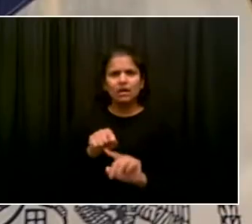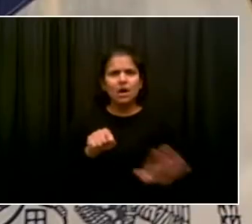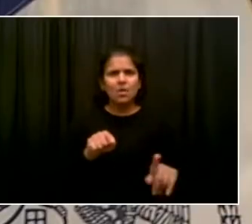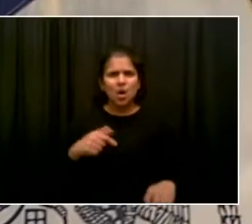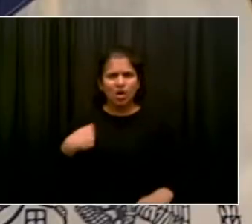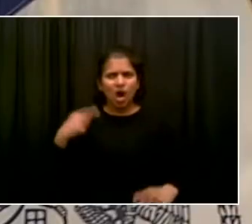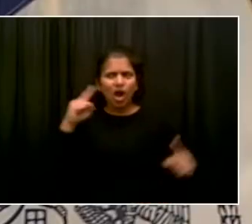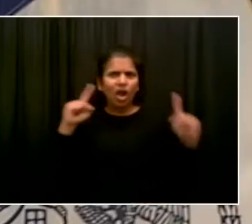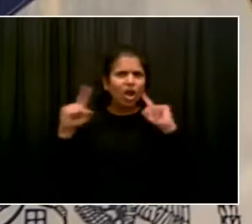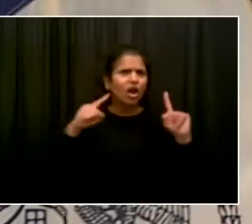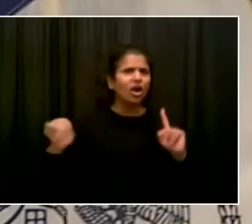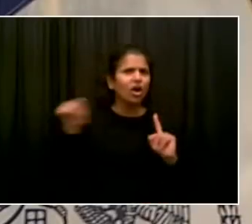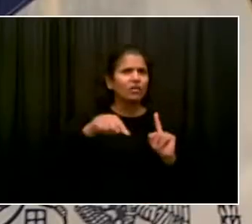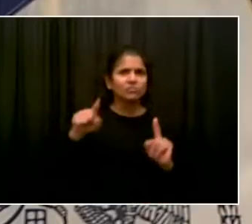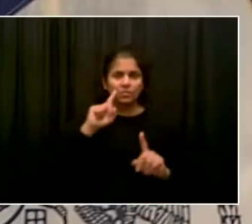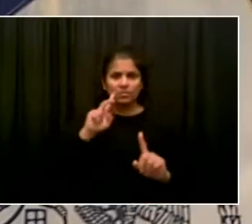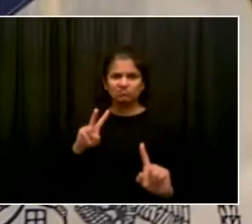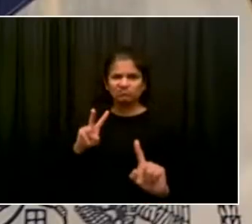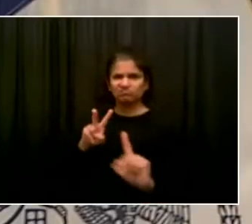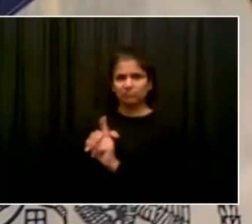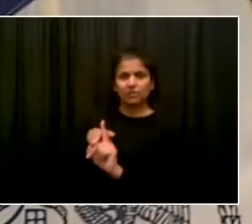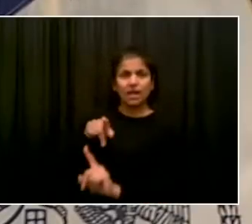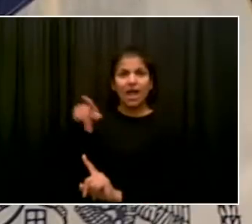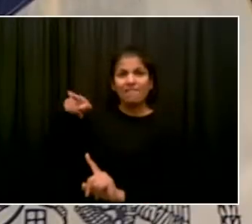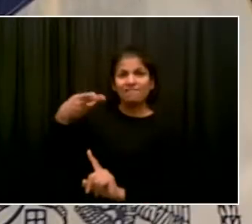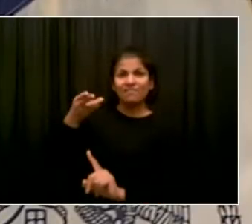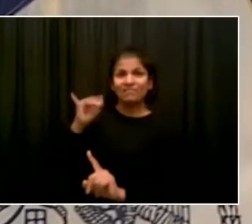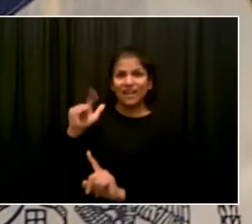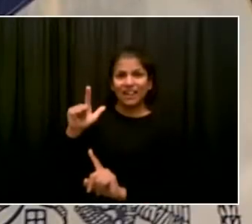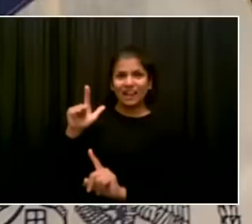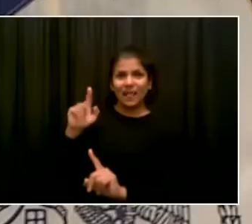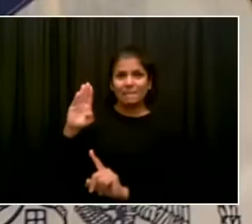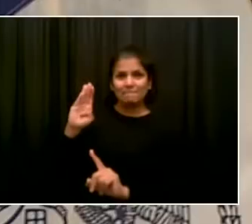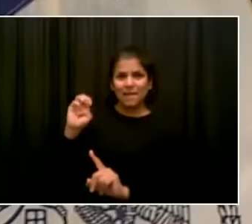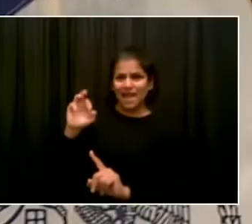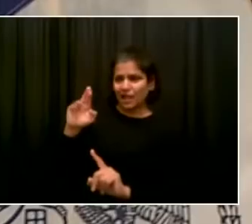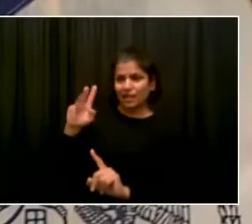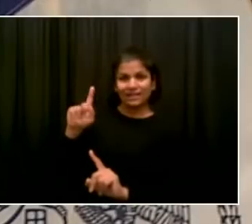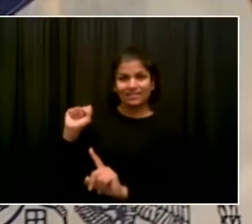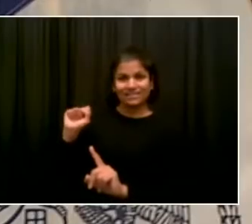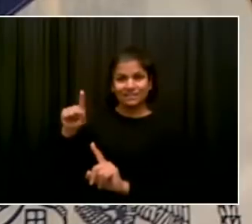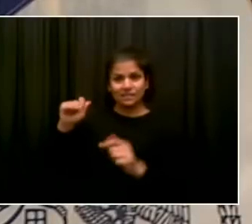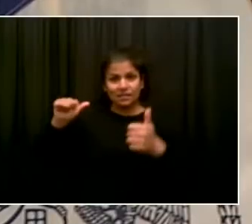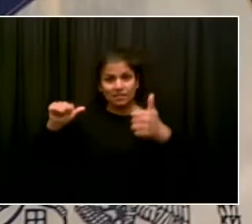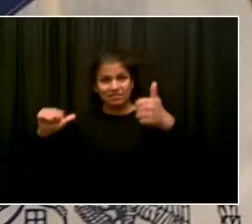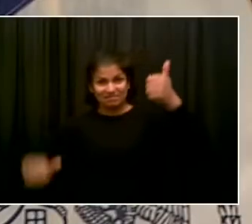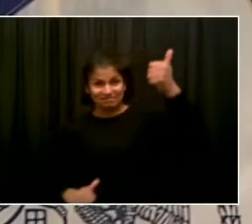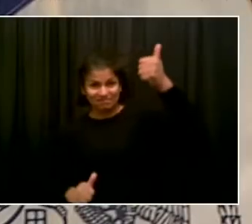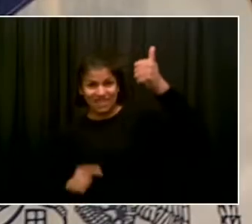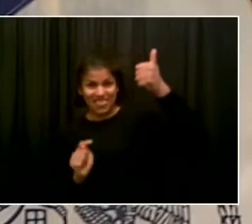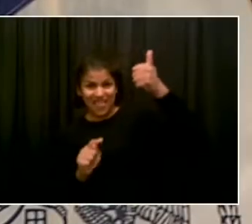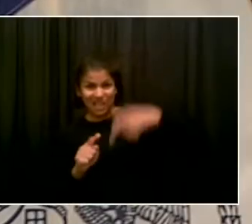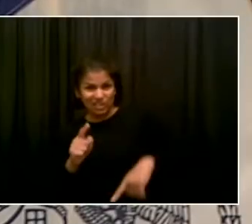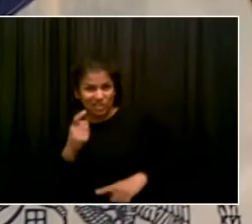MODEL AND YOU HAVE CONCERNS ABOUT BILL BANKS GET IN THAT JO B, WHICH WE EXPECT, SINCE HE WAS INVESTIGATED IN